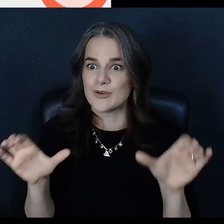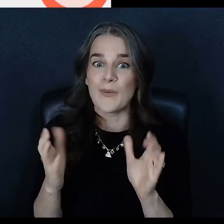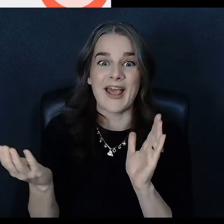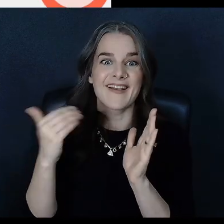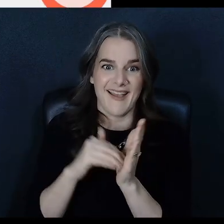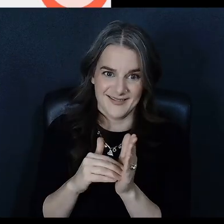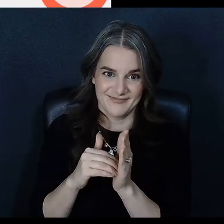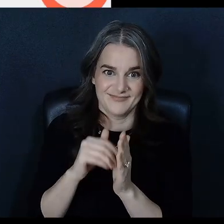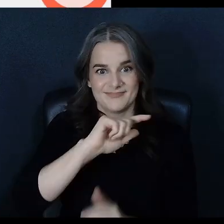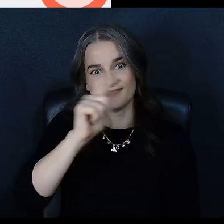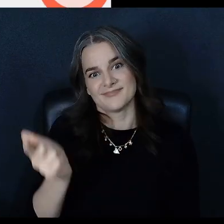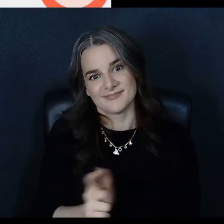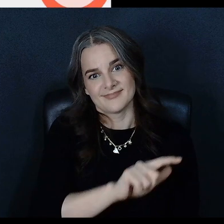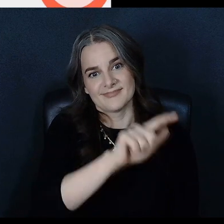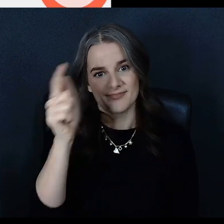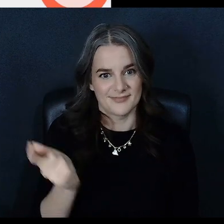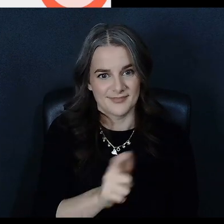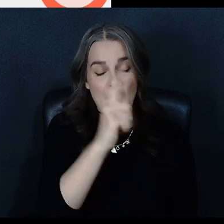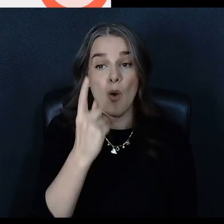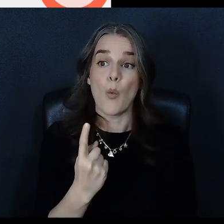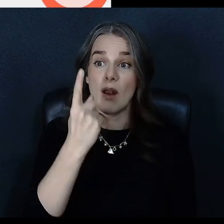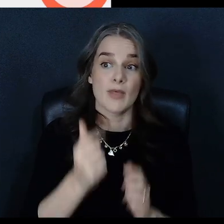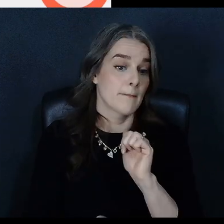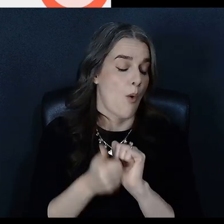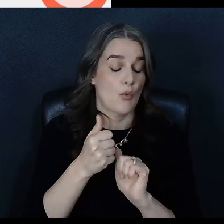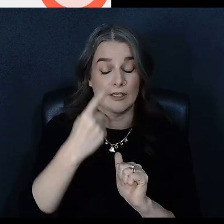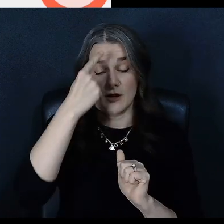we have is speech to text because of these steps